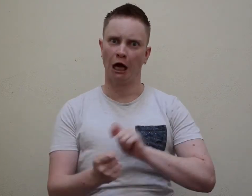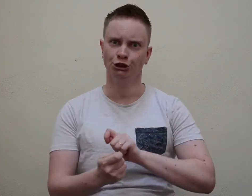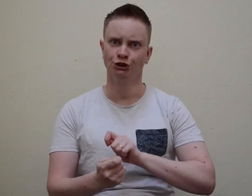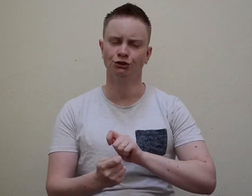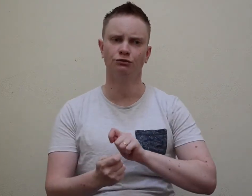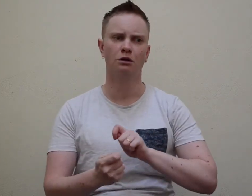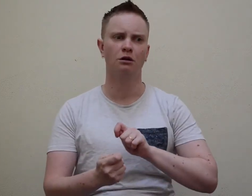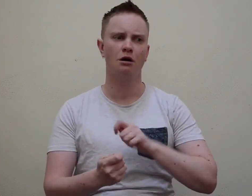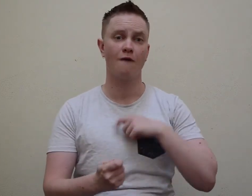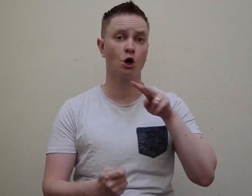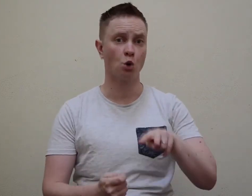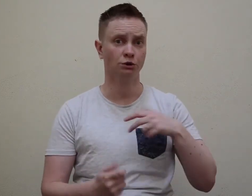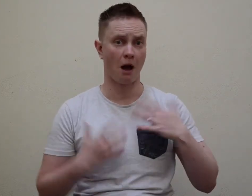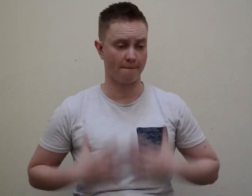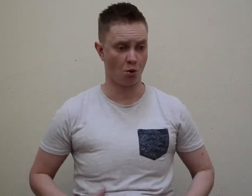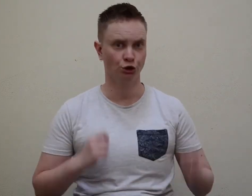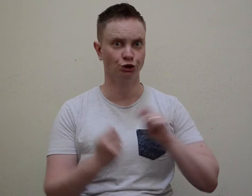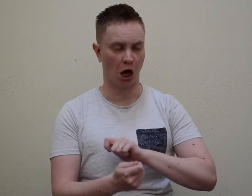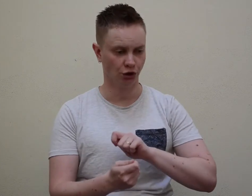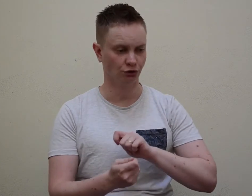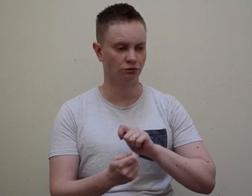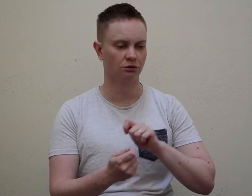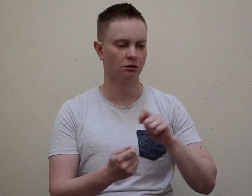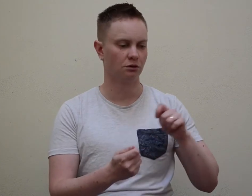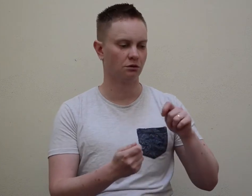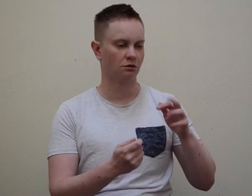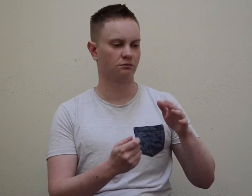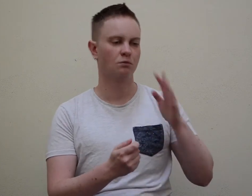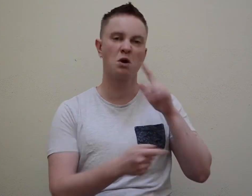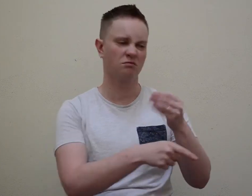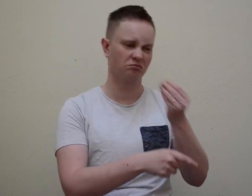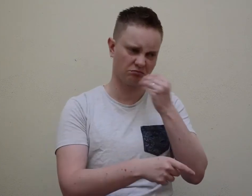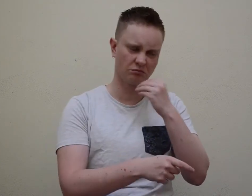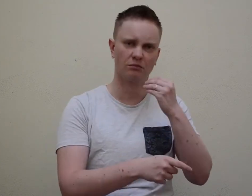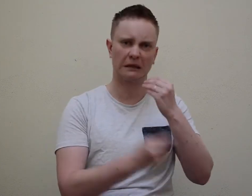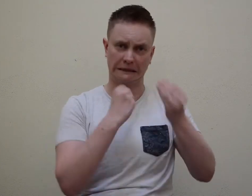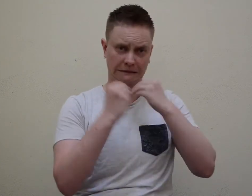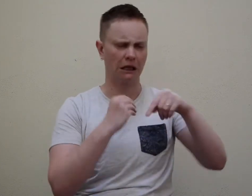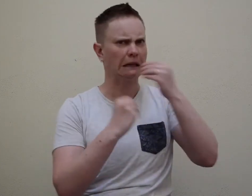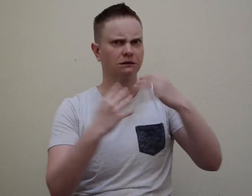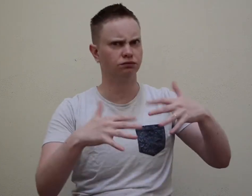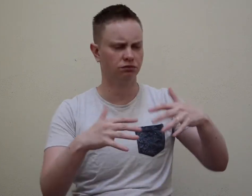was how my body changed. So my body changed. I noticed with eating,